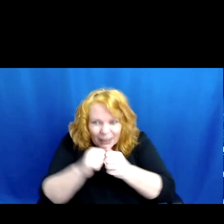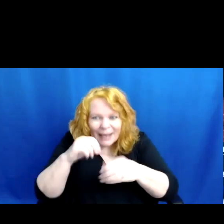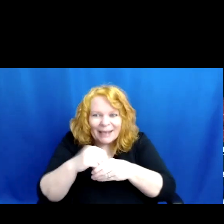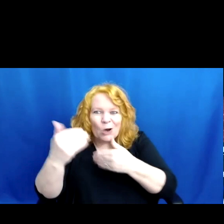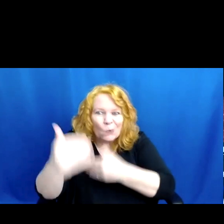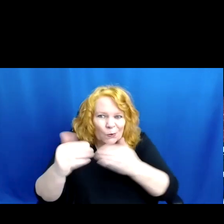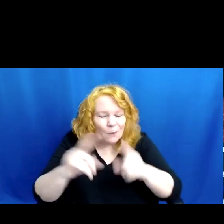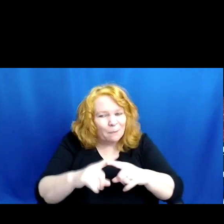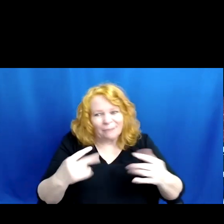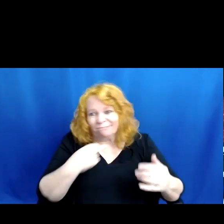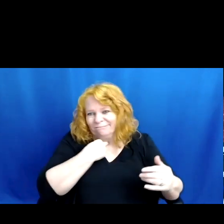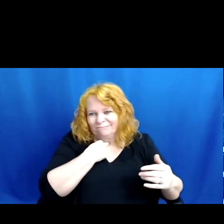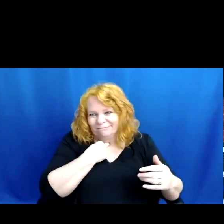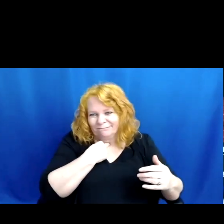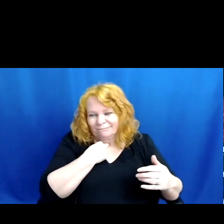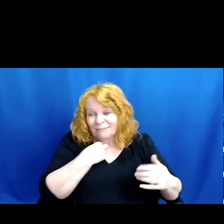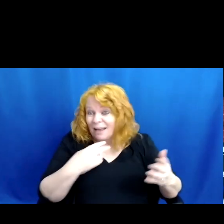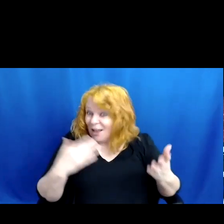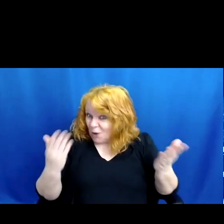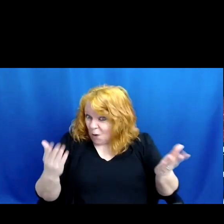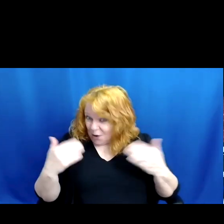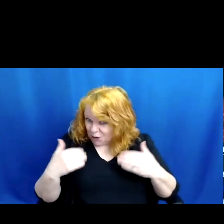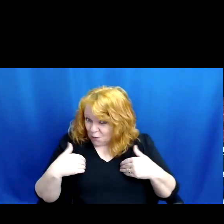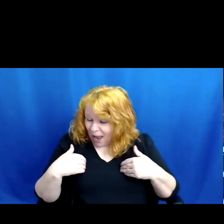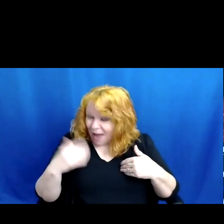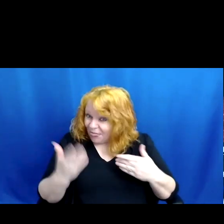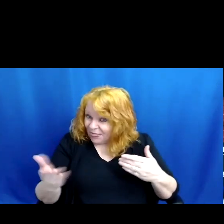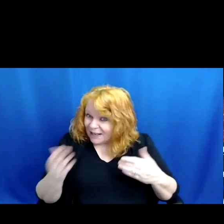The fact that you have the crafts to make at home, you can do these lovely things with